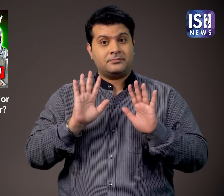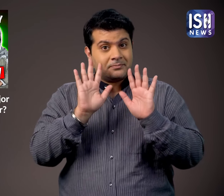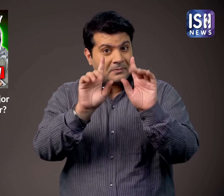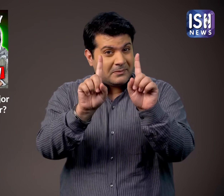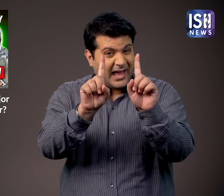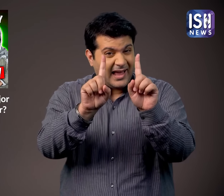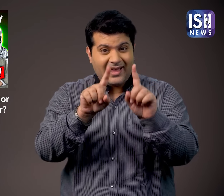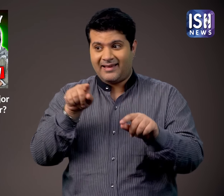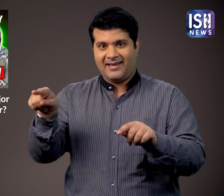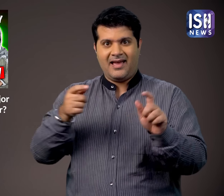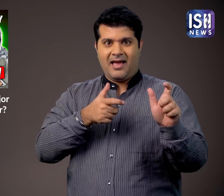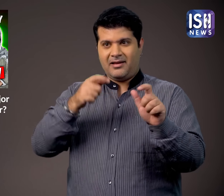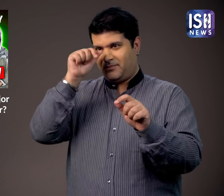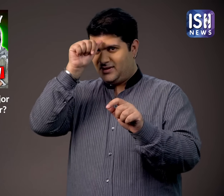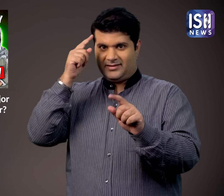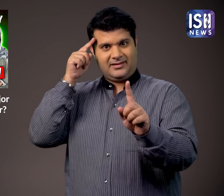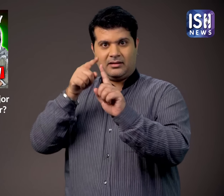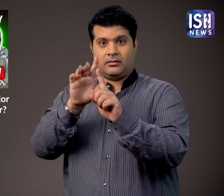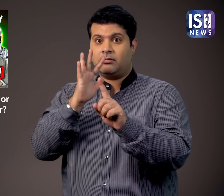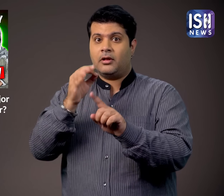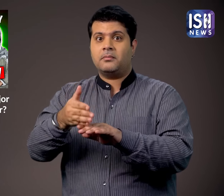Though he aspired to be in the Army,